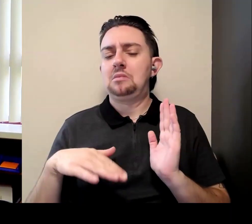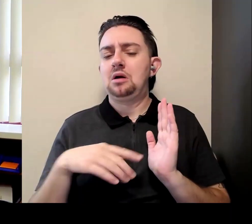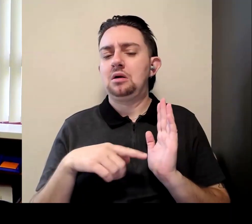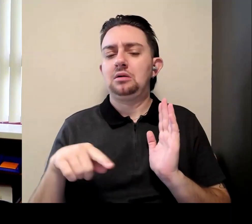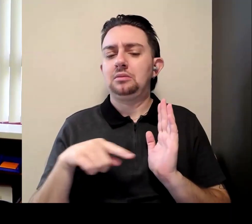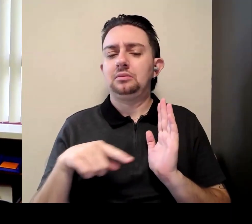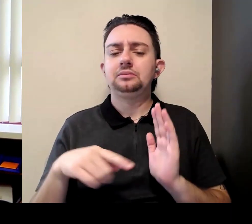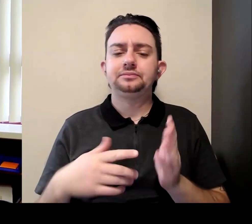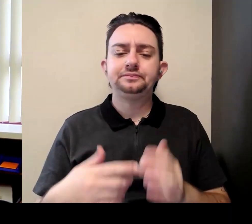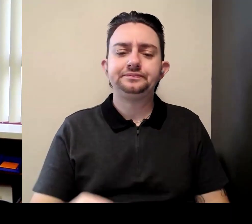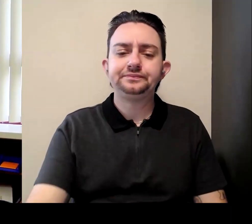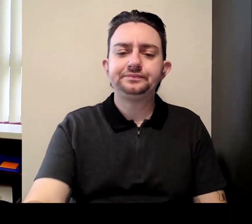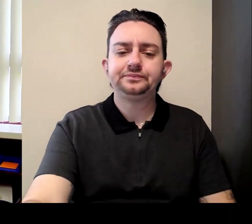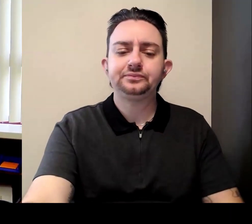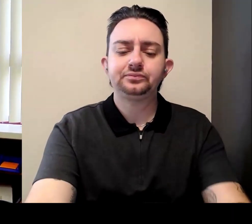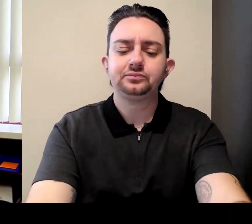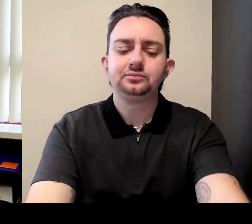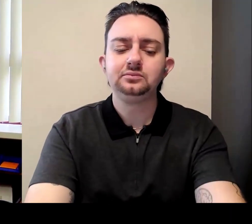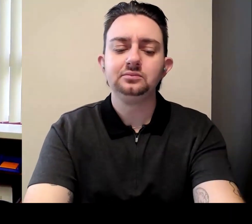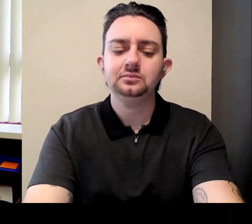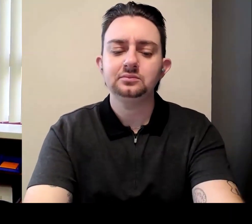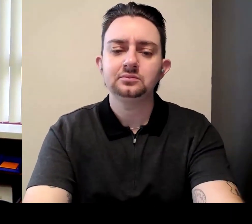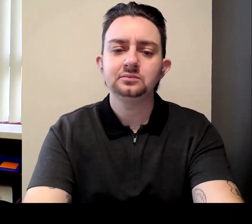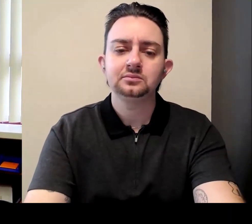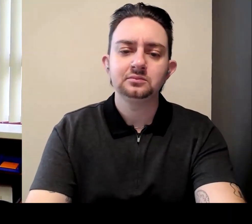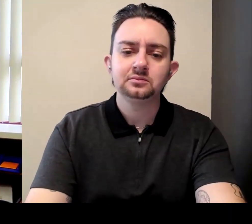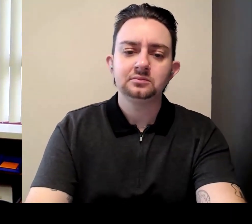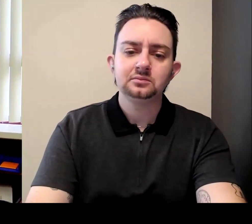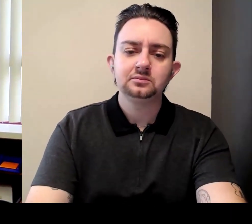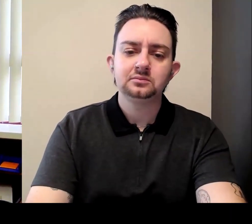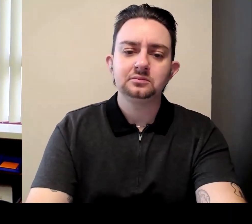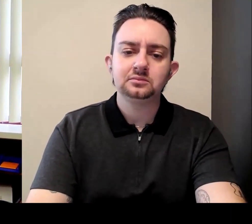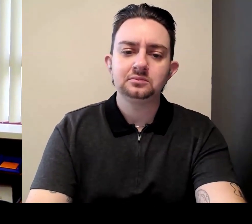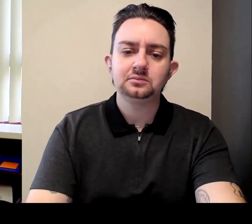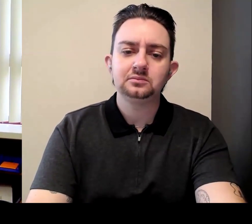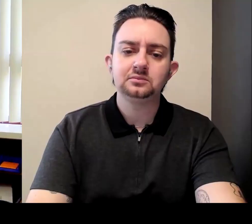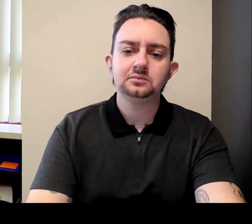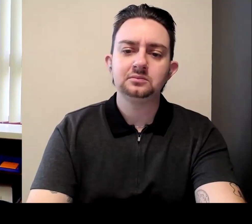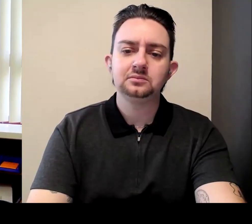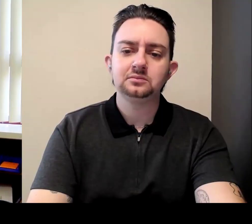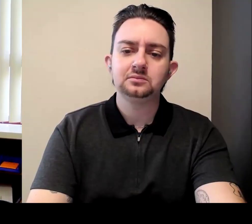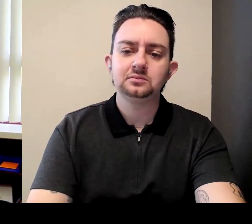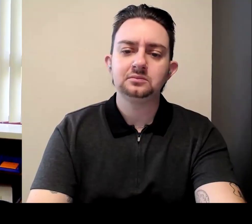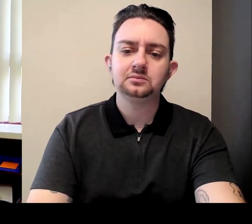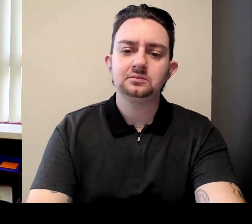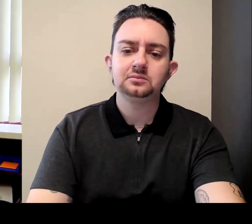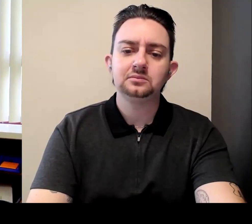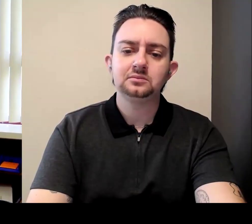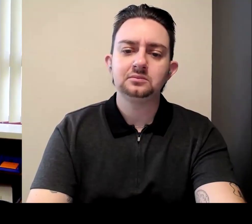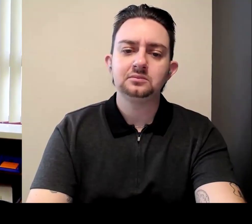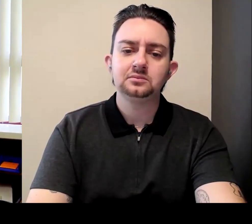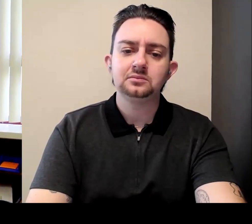Example, a student with known SLD who was referred for a VI evaluation due to visual processing challenges and that very